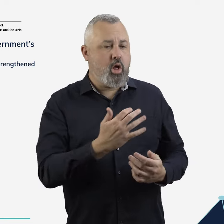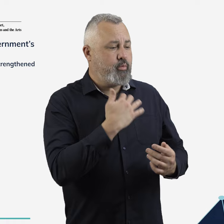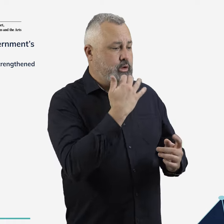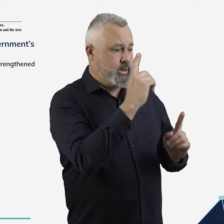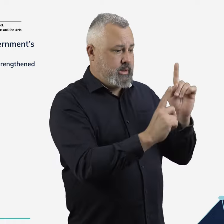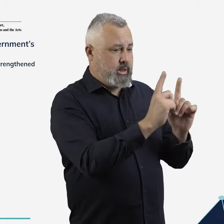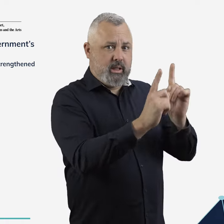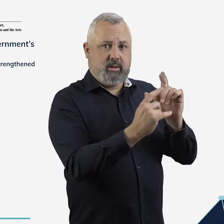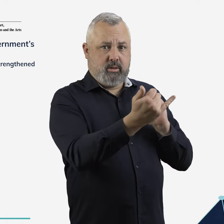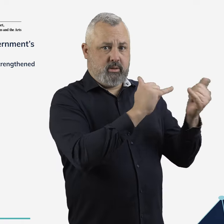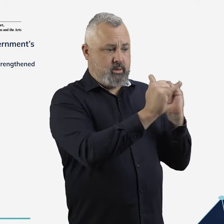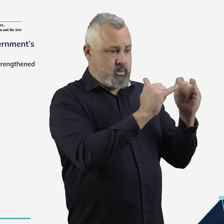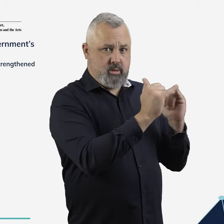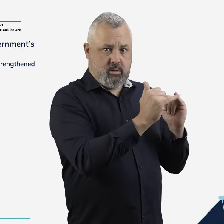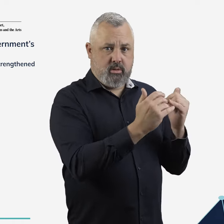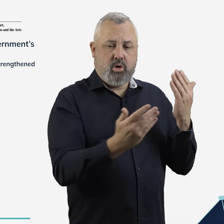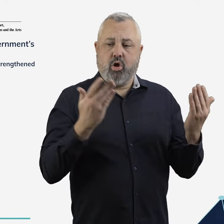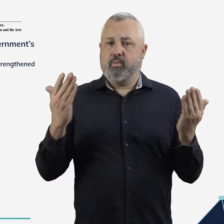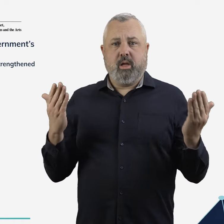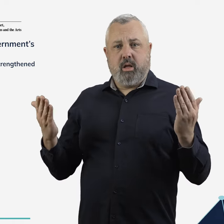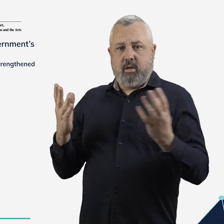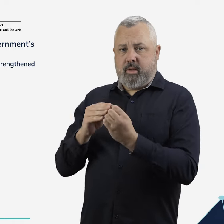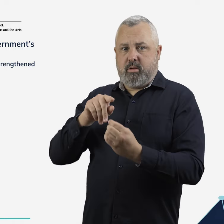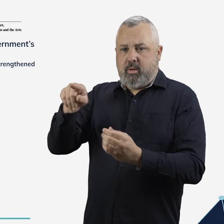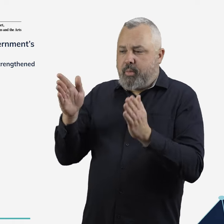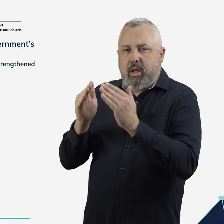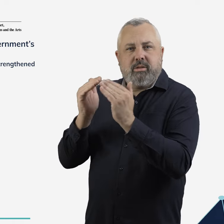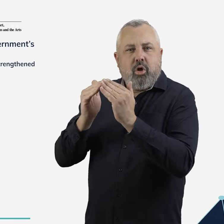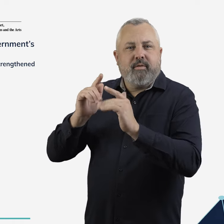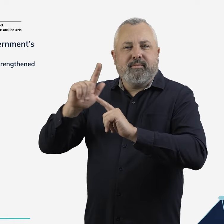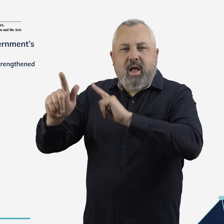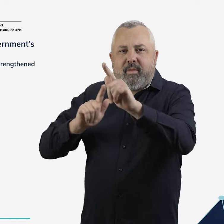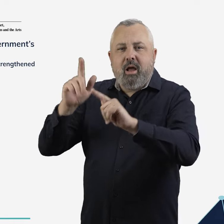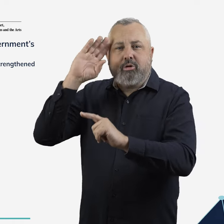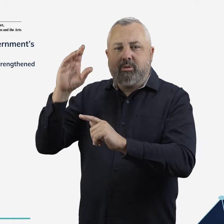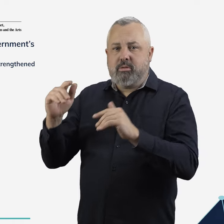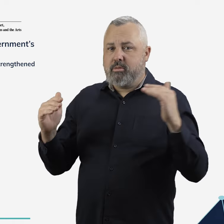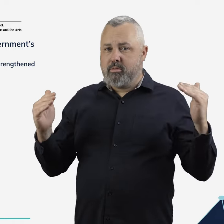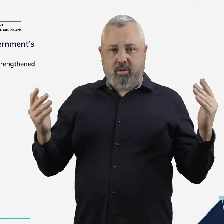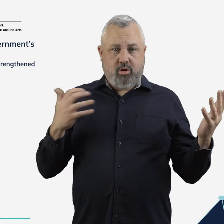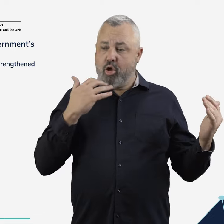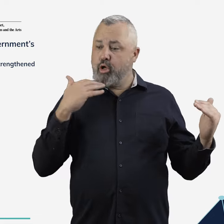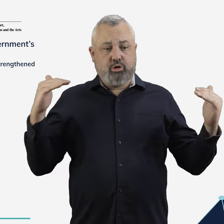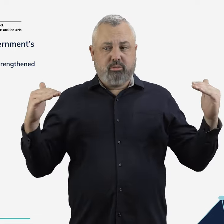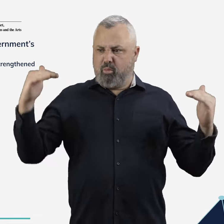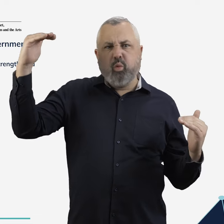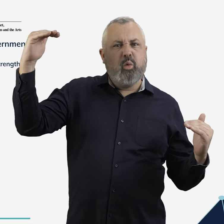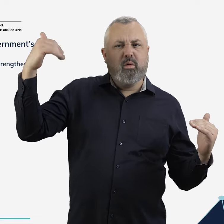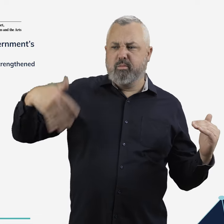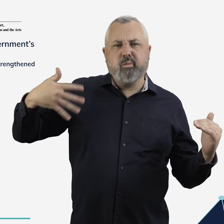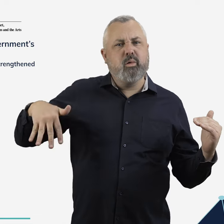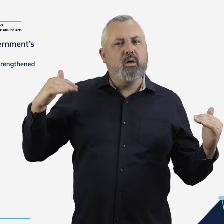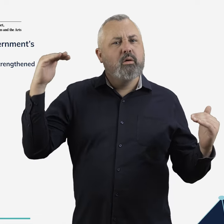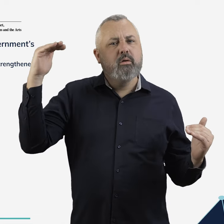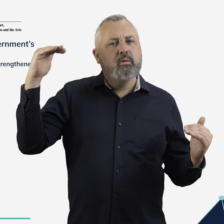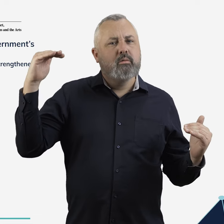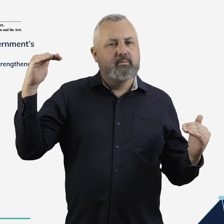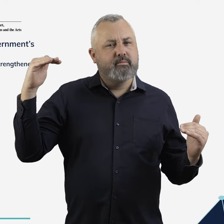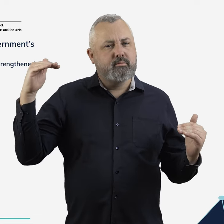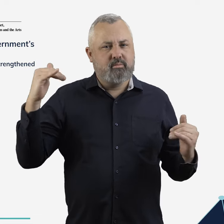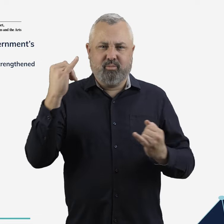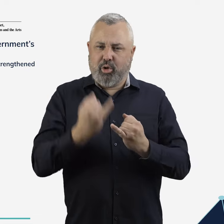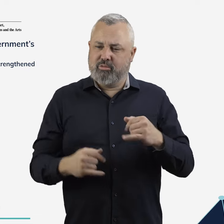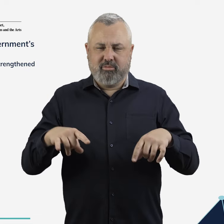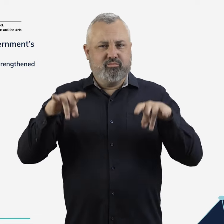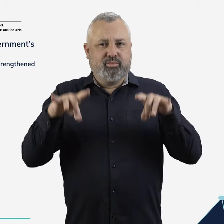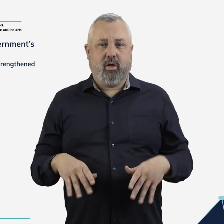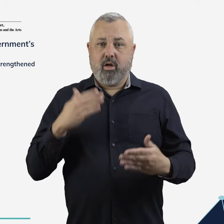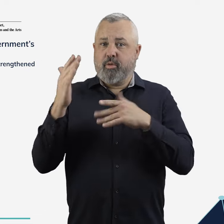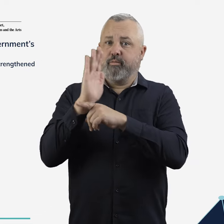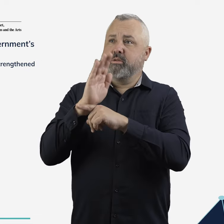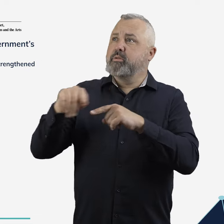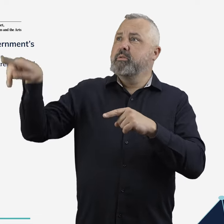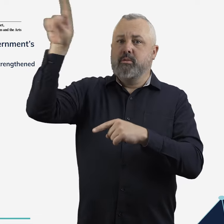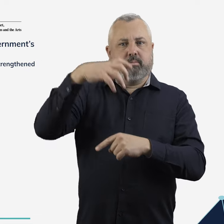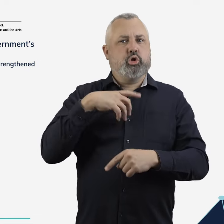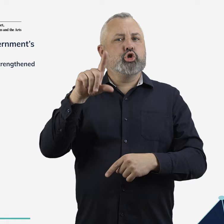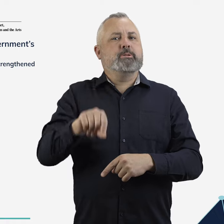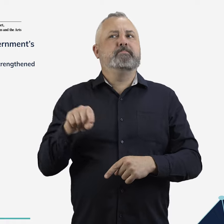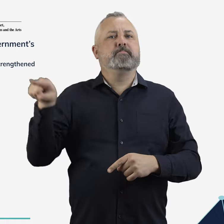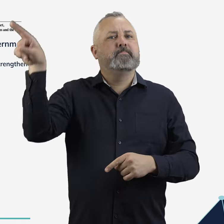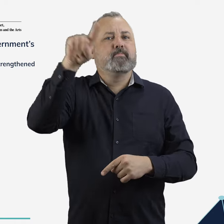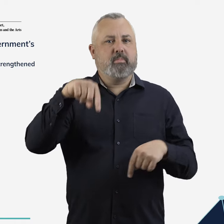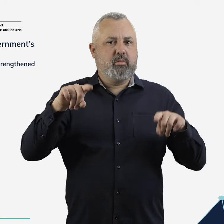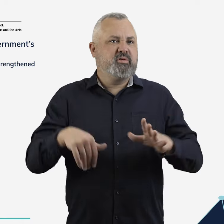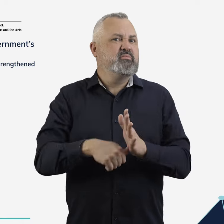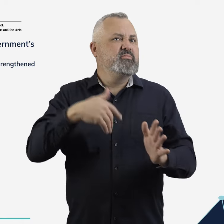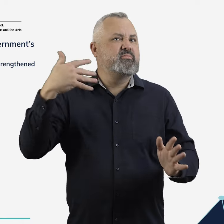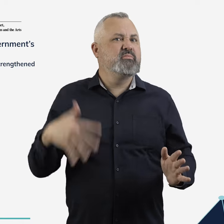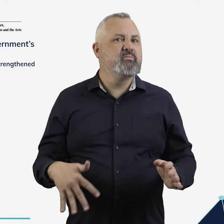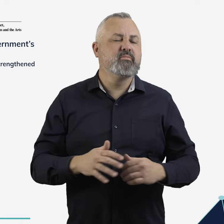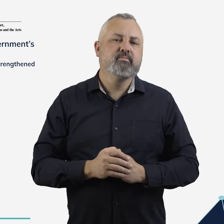Regional airfares are high compared to intercity flights and to airfares in other countries.